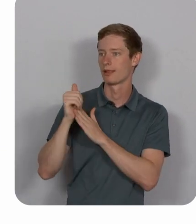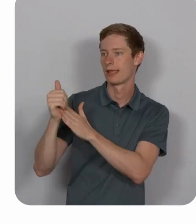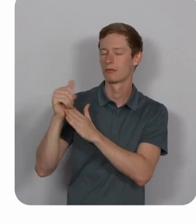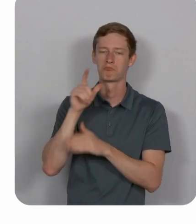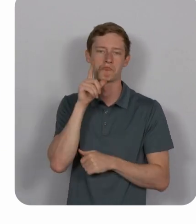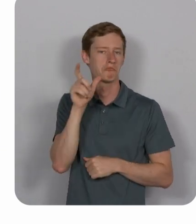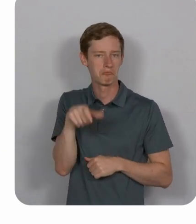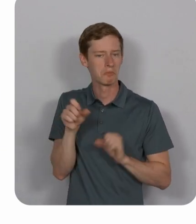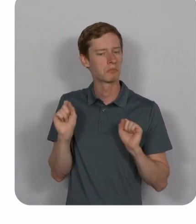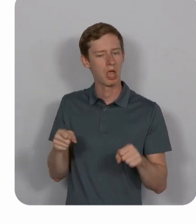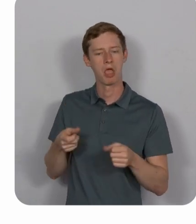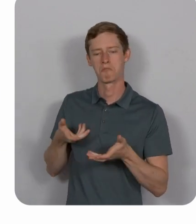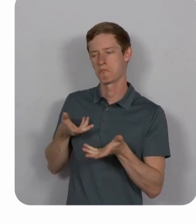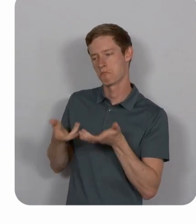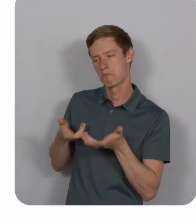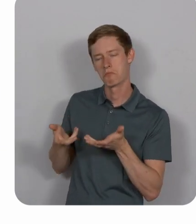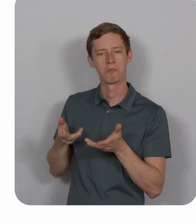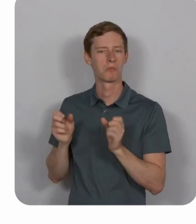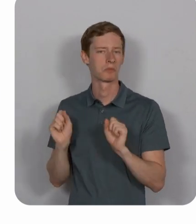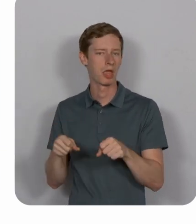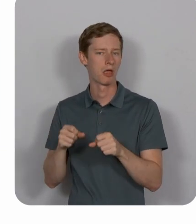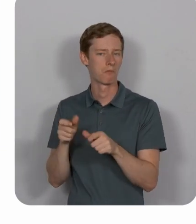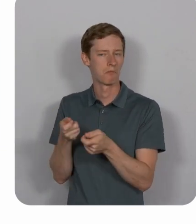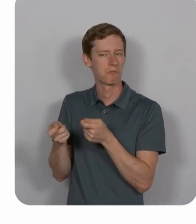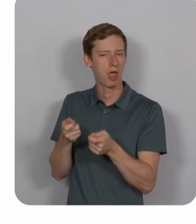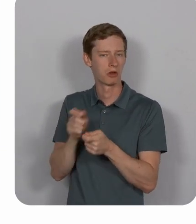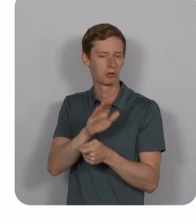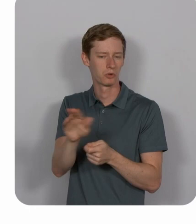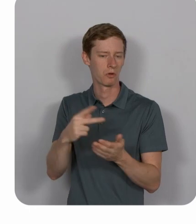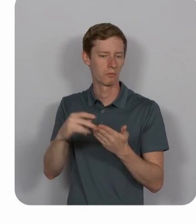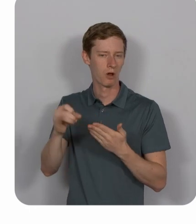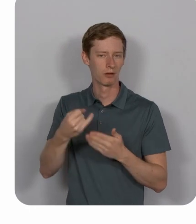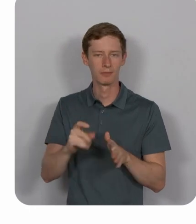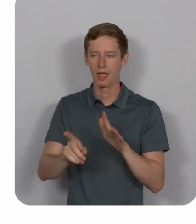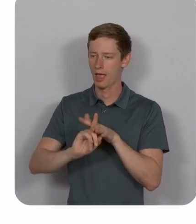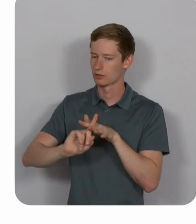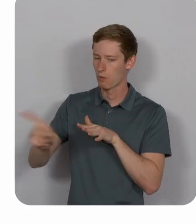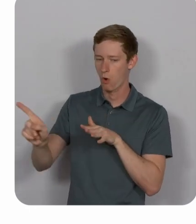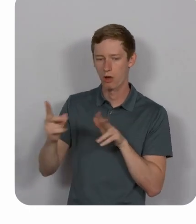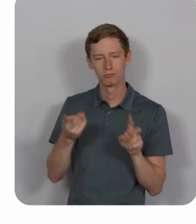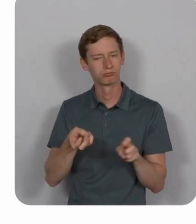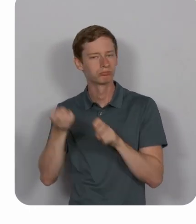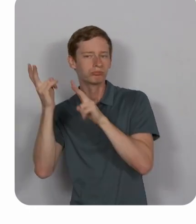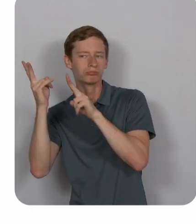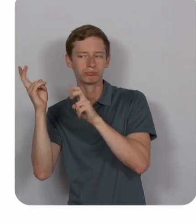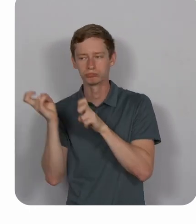import assets also in batches, export and run AR effects and more.